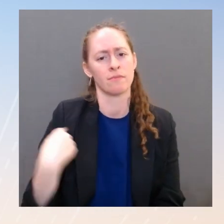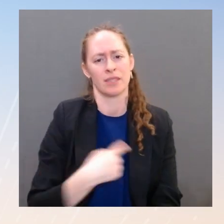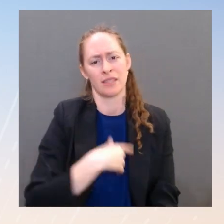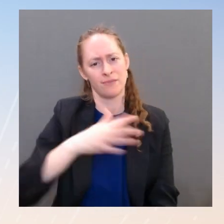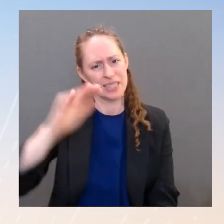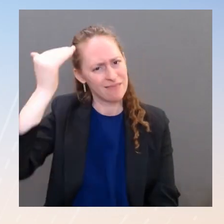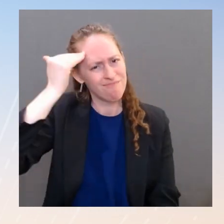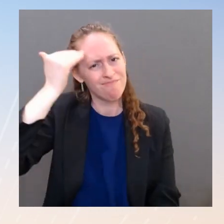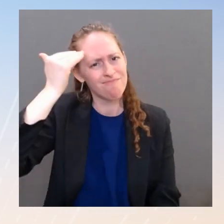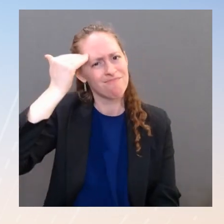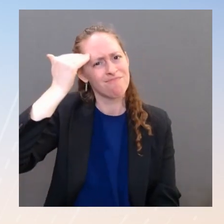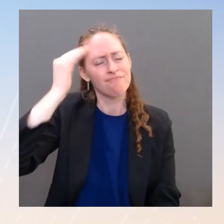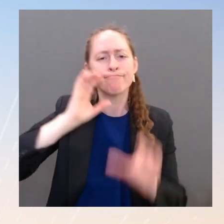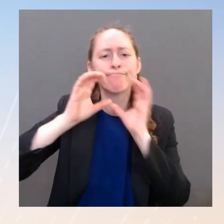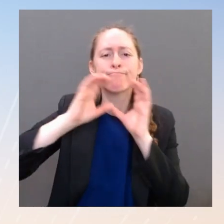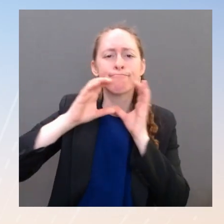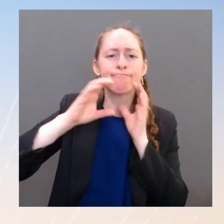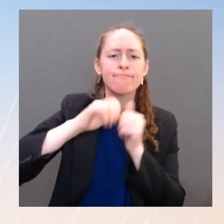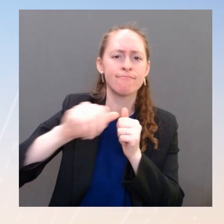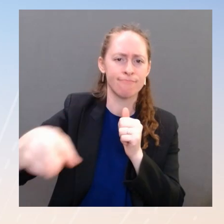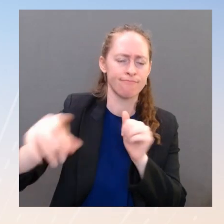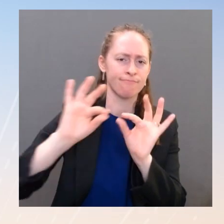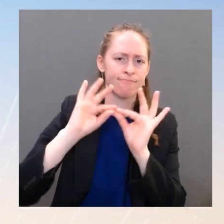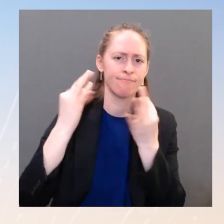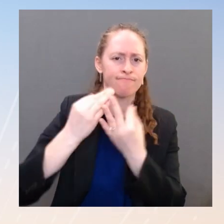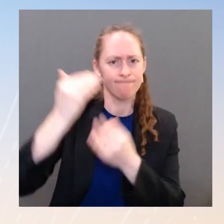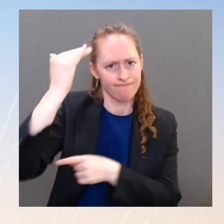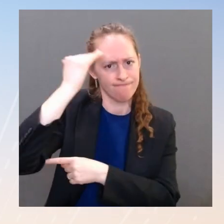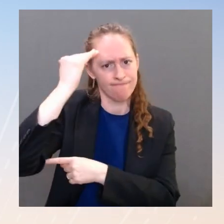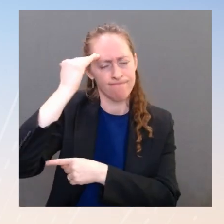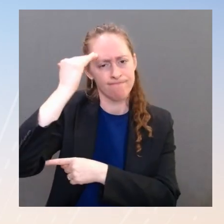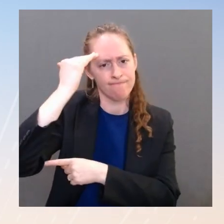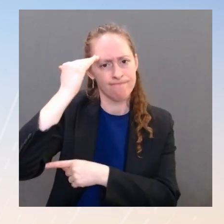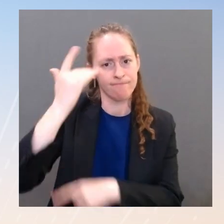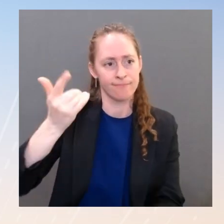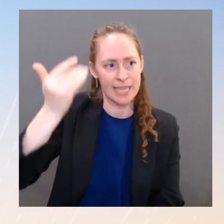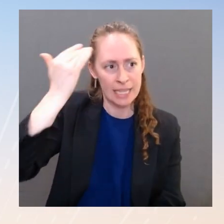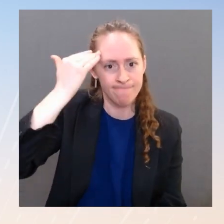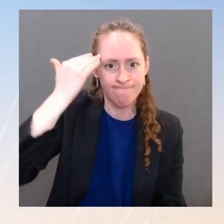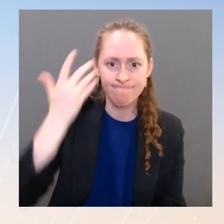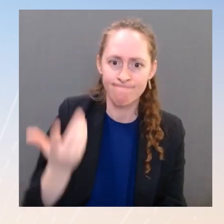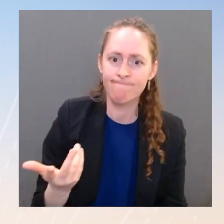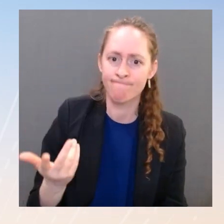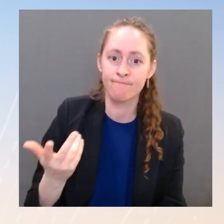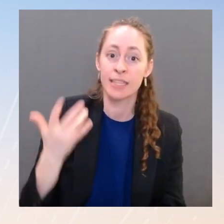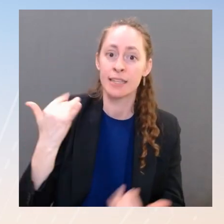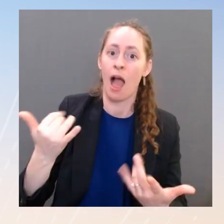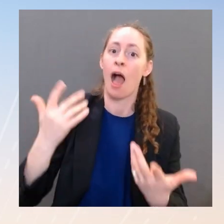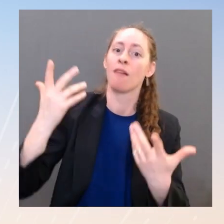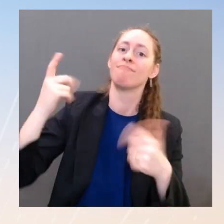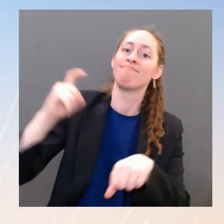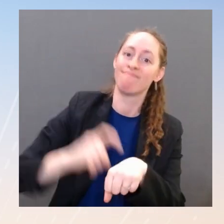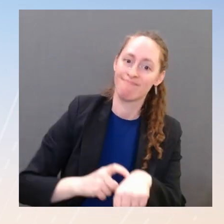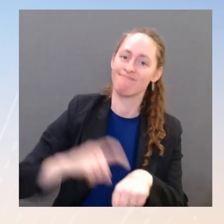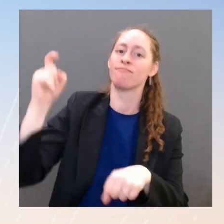is an additional and more significant step in that regard. But we have been in close touch with them as well. The Press: And what is the current